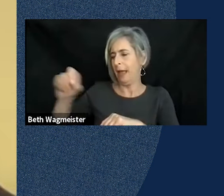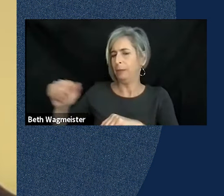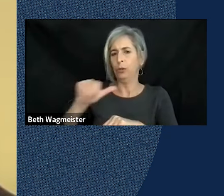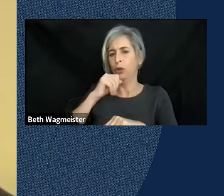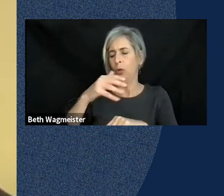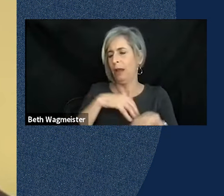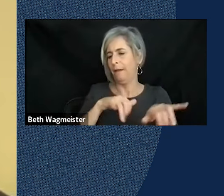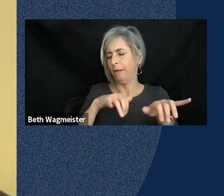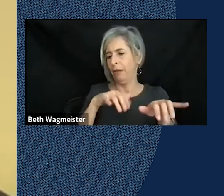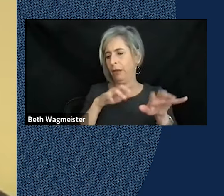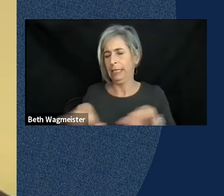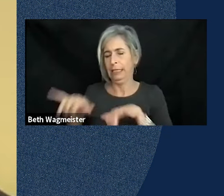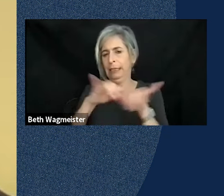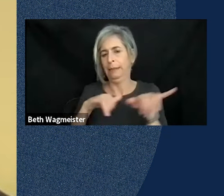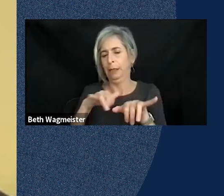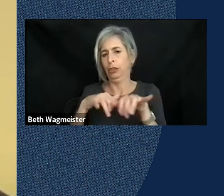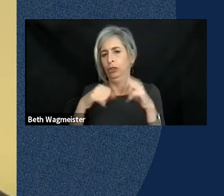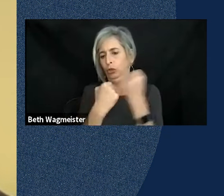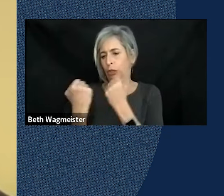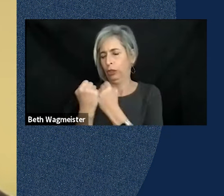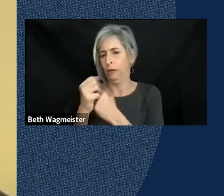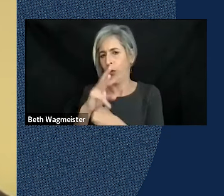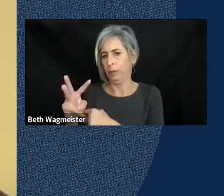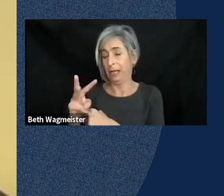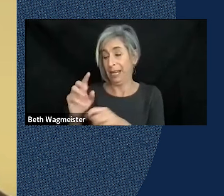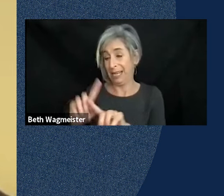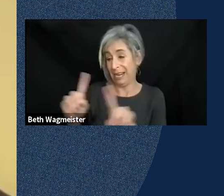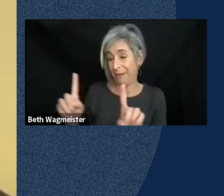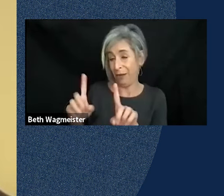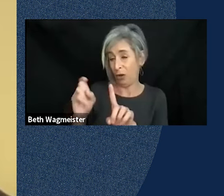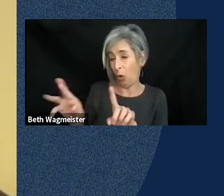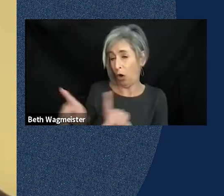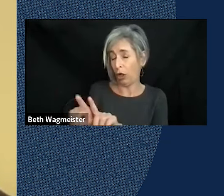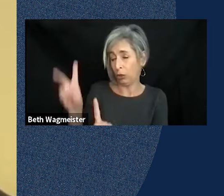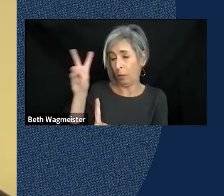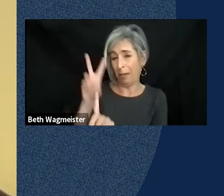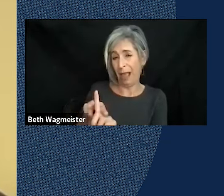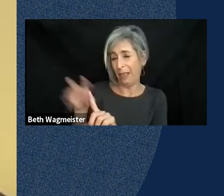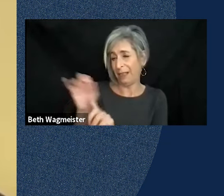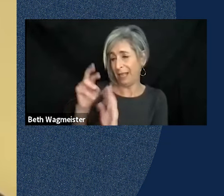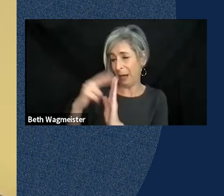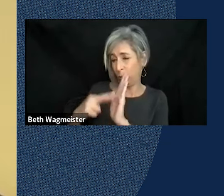of a regular website? Is there a difference? Or can you also apply the same rules?